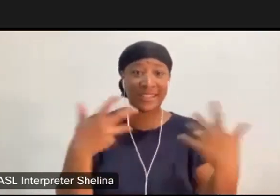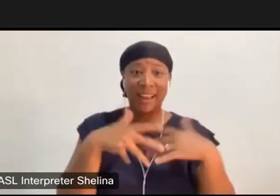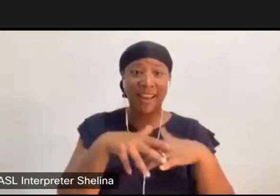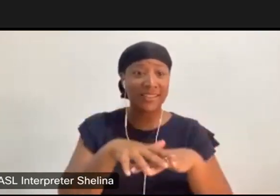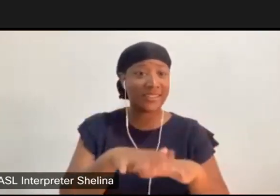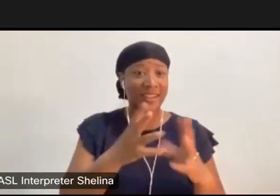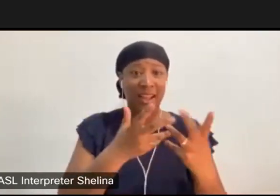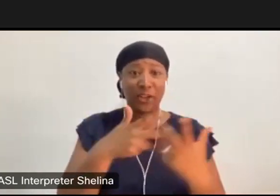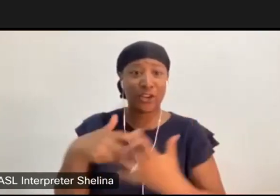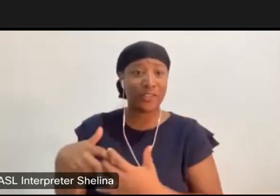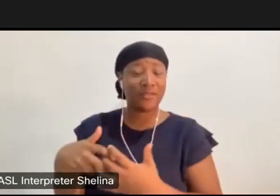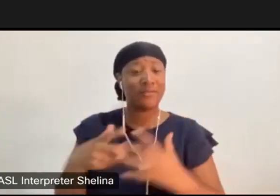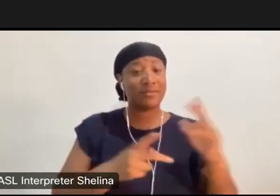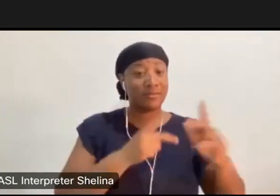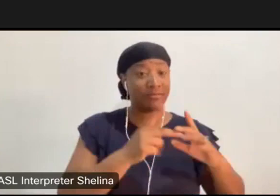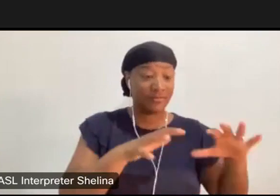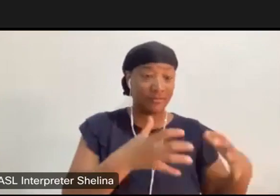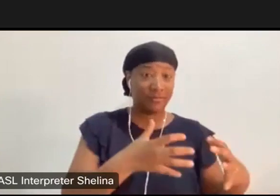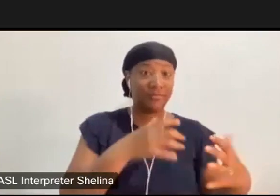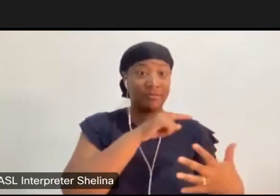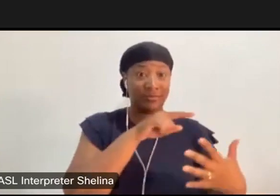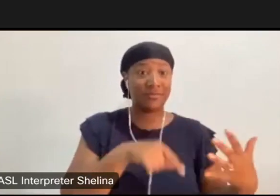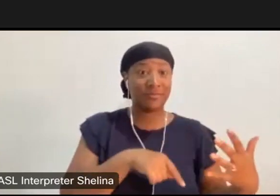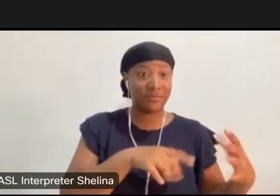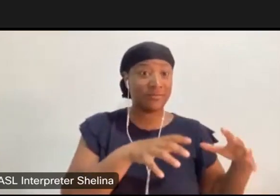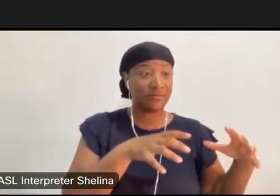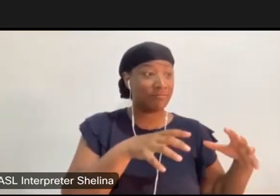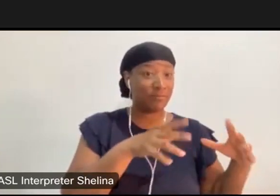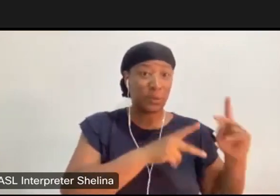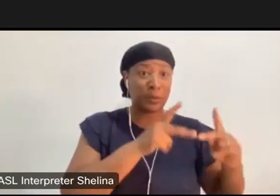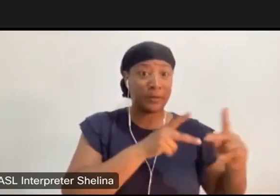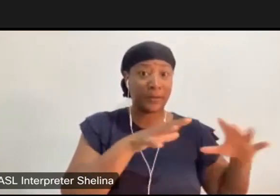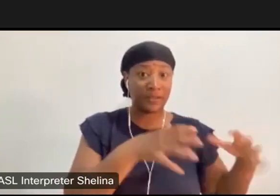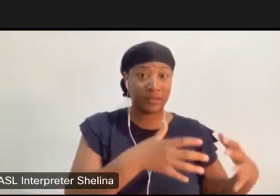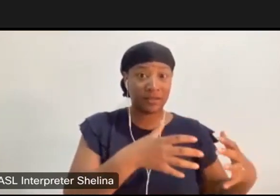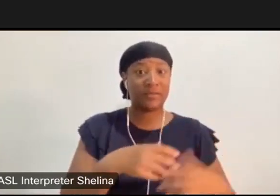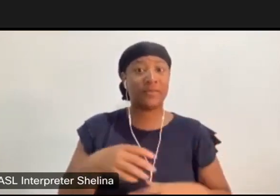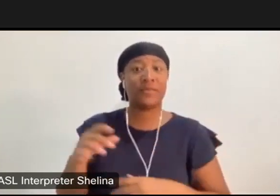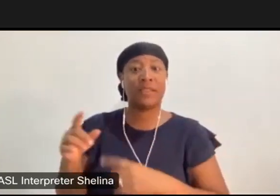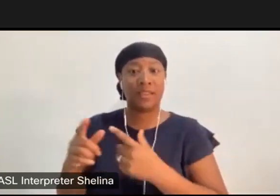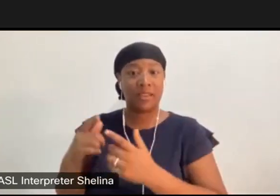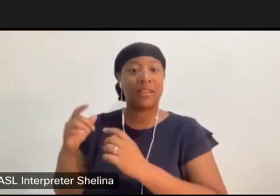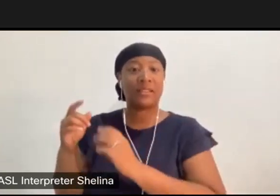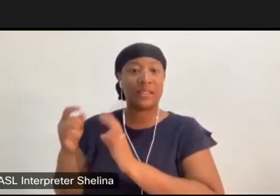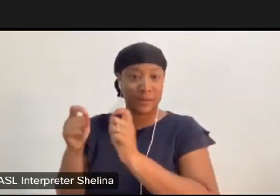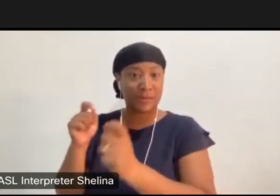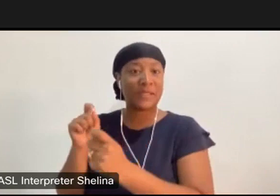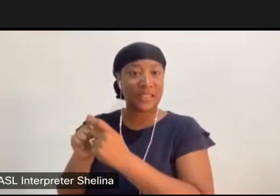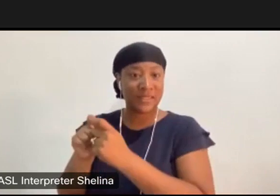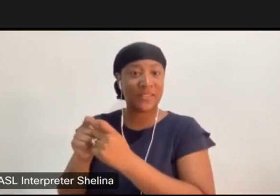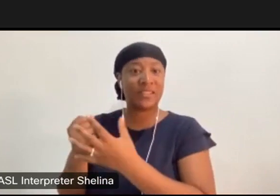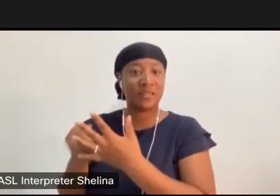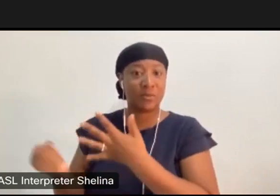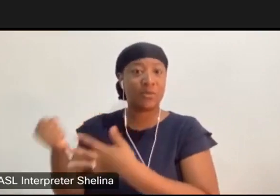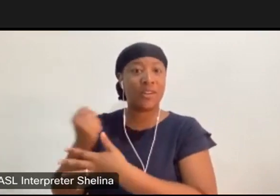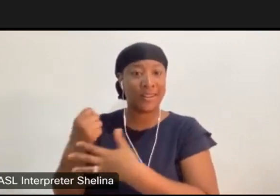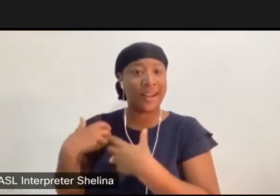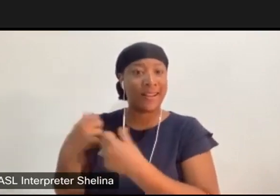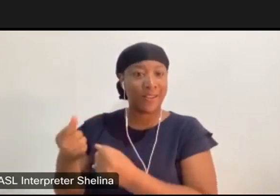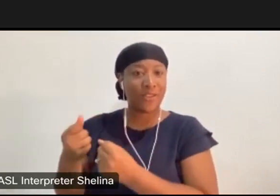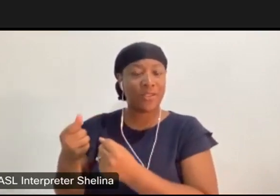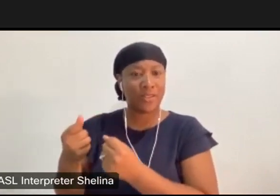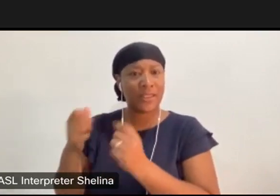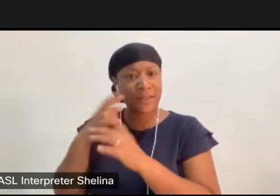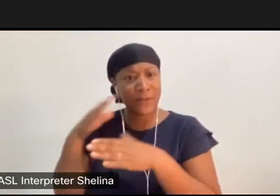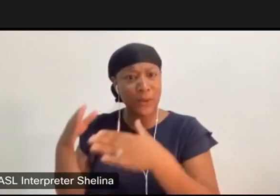the population you are targeting, and then the specific priority health area that you have selected and then the